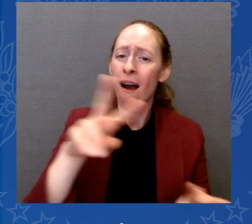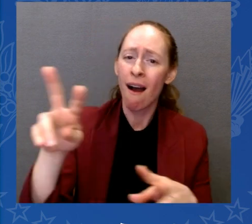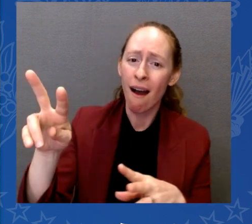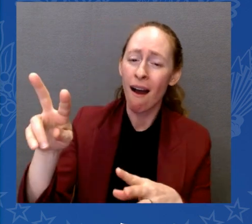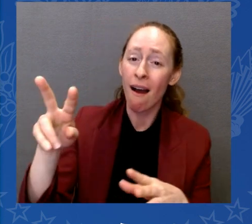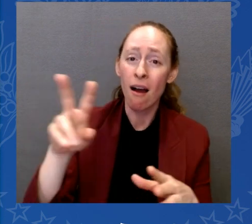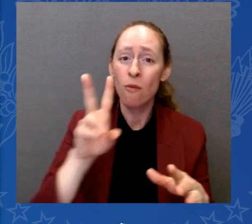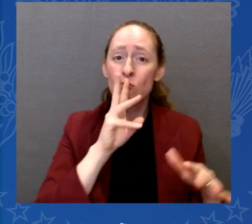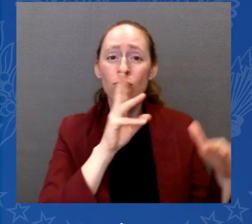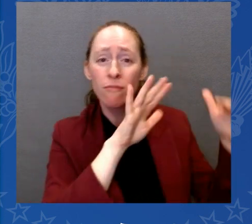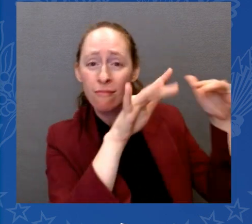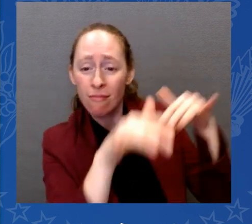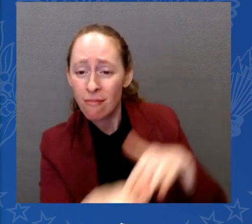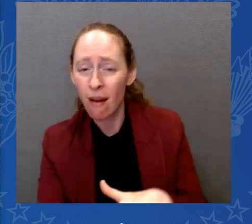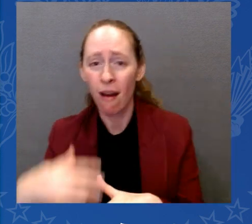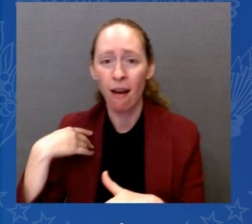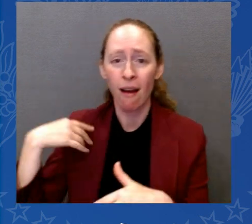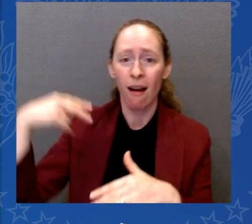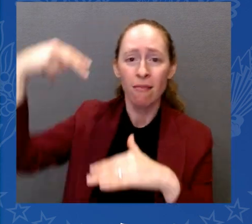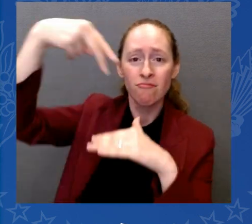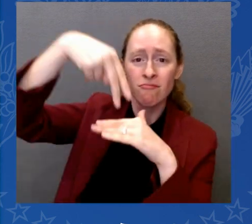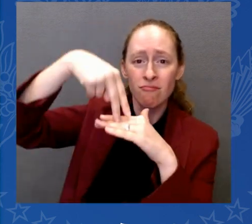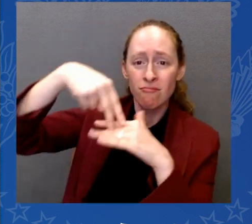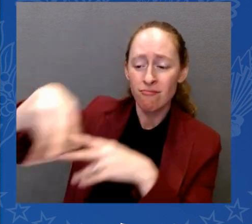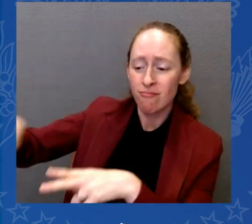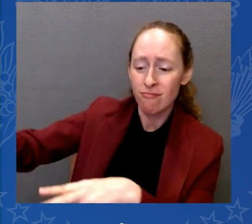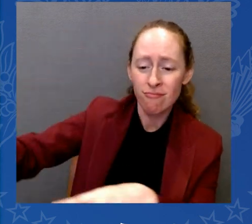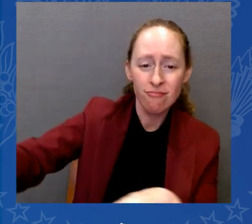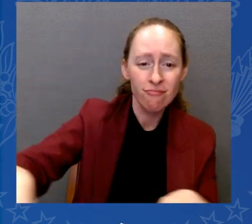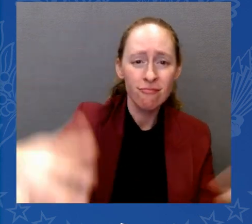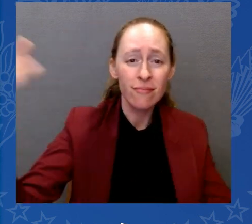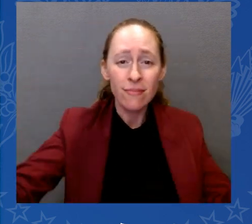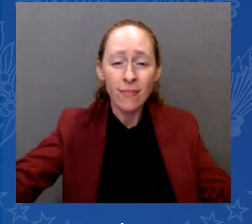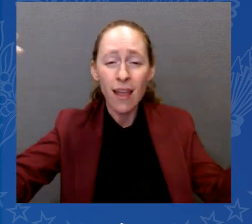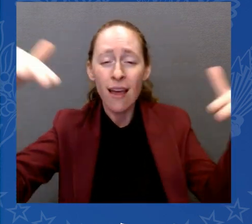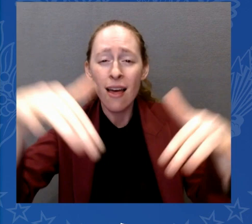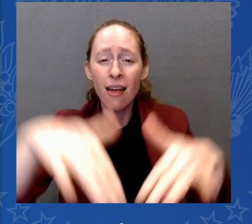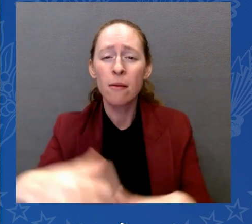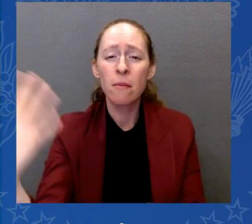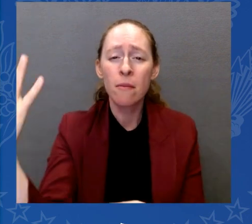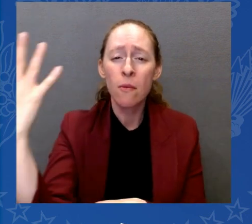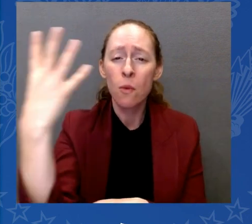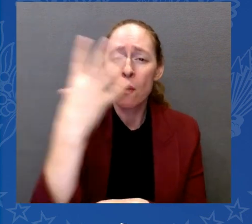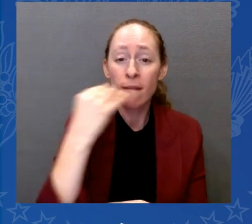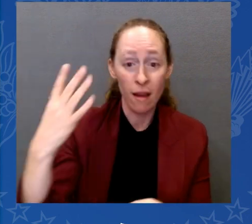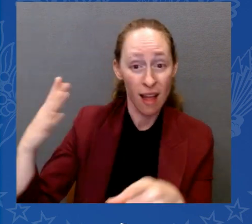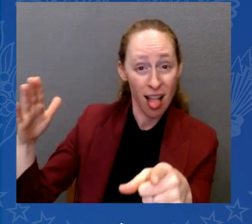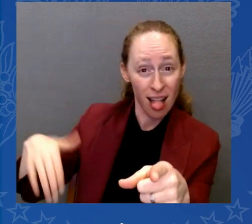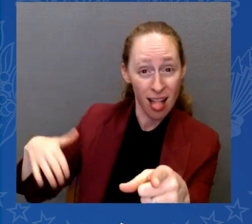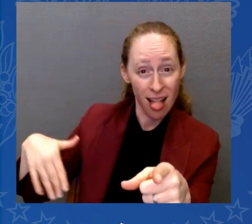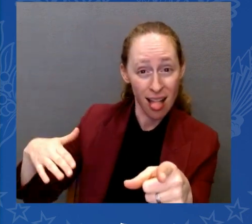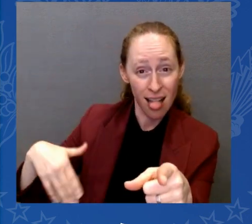It's breathtaking. And I don't think, until you see some of these things, do you understand why it was so important to continue to preserve.